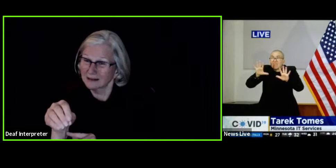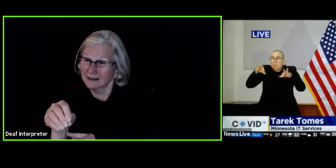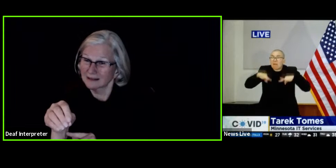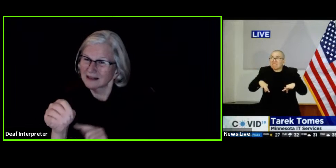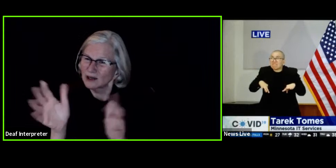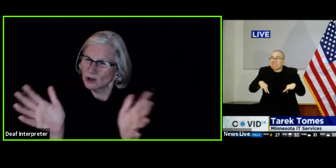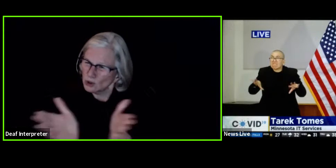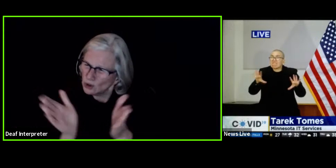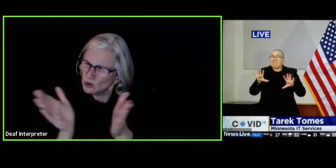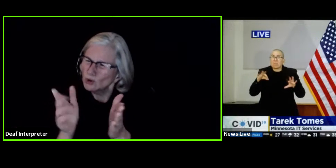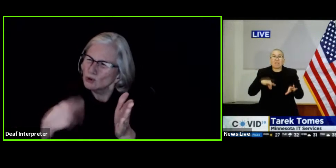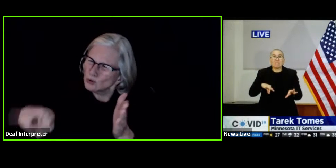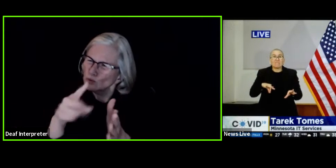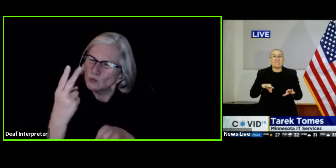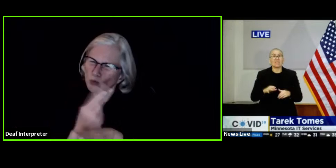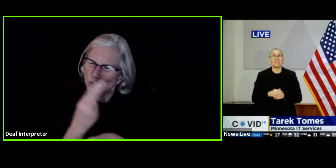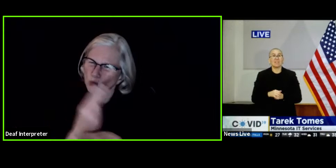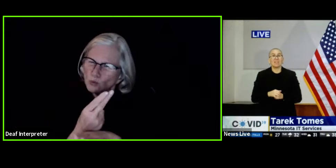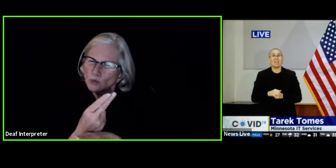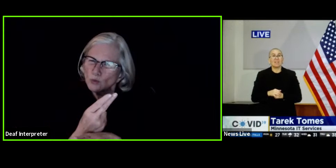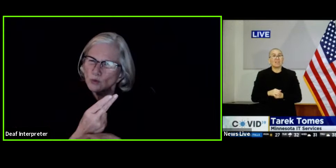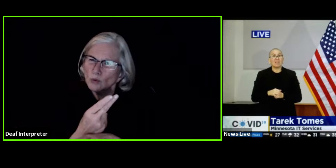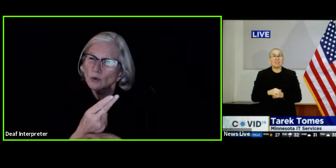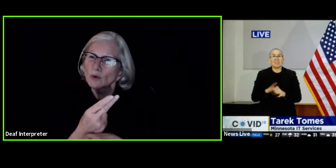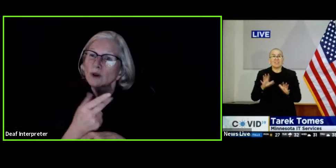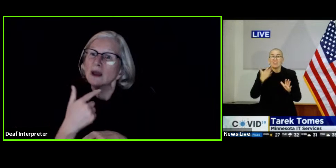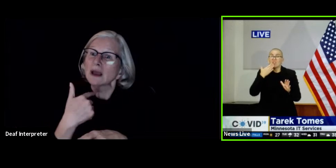YOU KNOW, TRUST THIS, IF WE LOOK INTO THE DATA PRIVACY AND